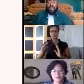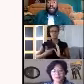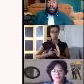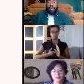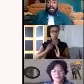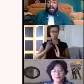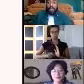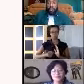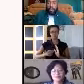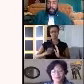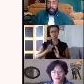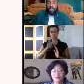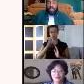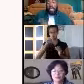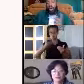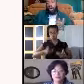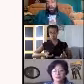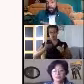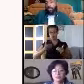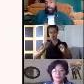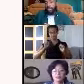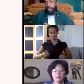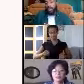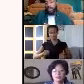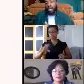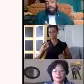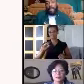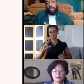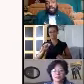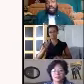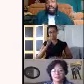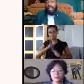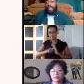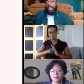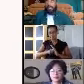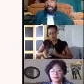like because of the tokenism, and it also unfortunately what ends up happening is because